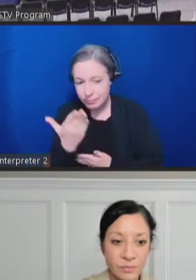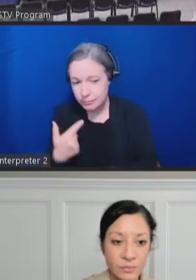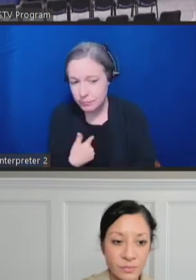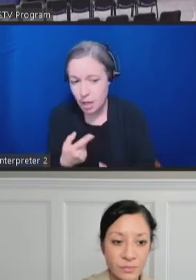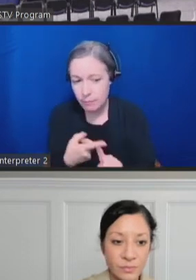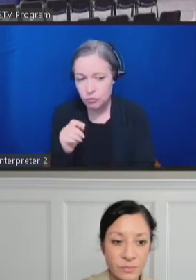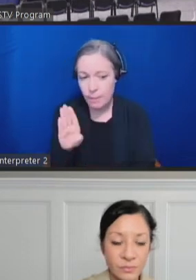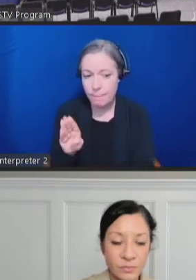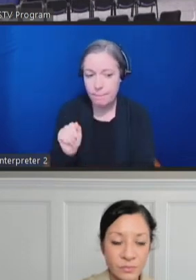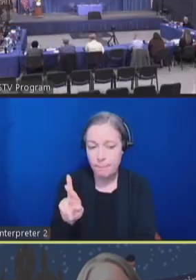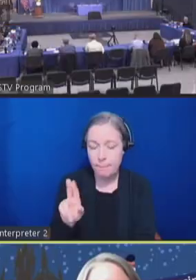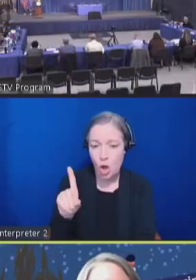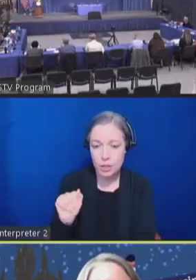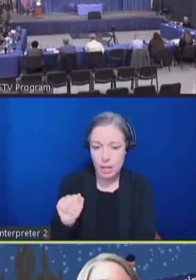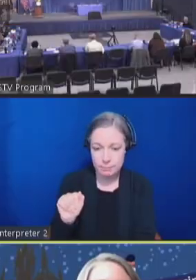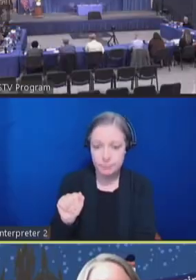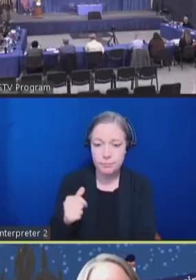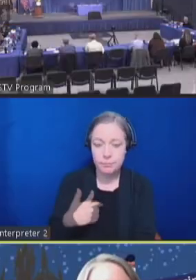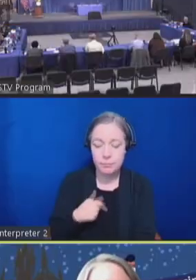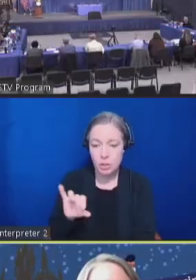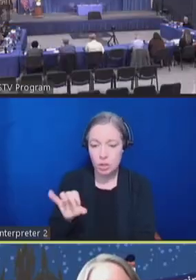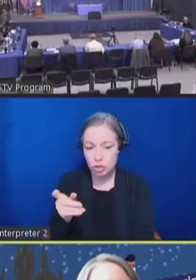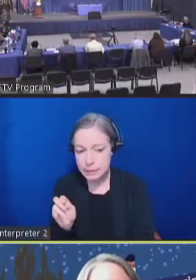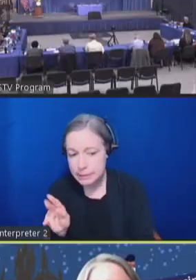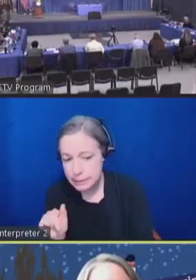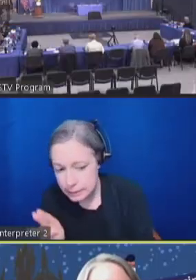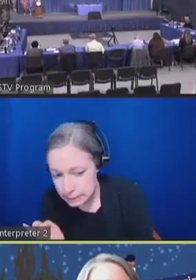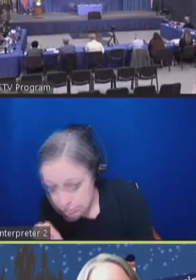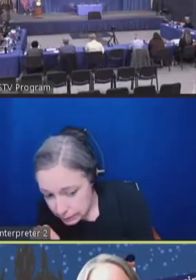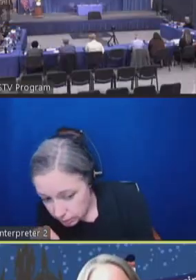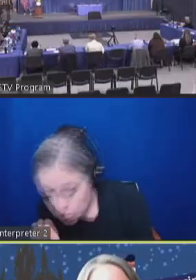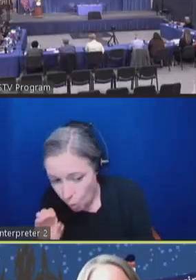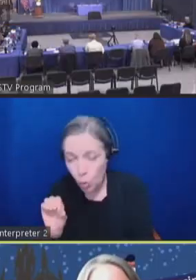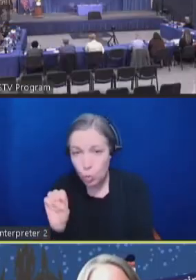I'm Christine Oshansky. Just a few highlights I wanted to call out from the written updates that